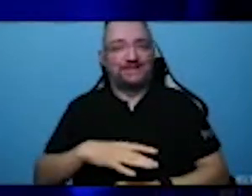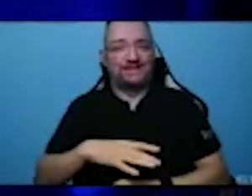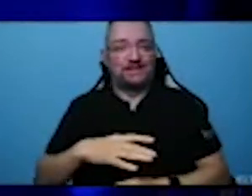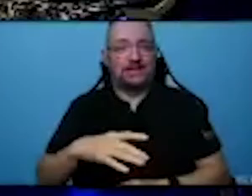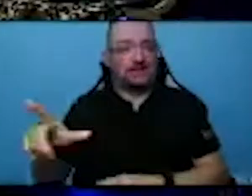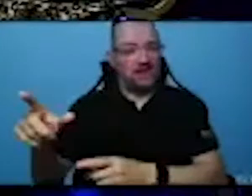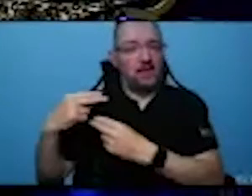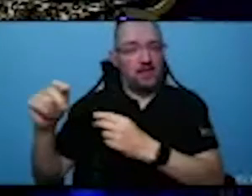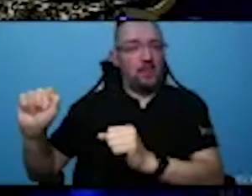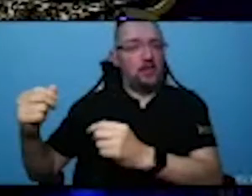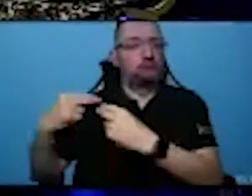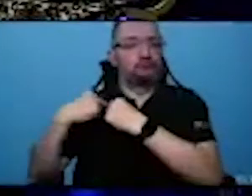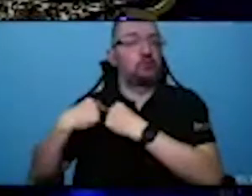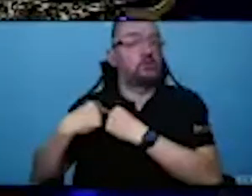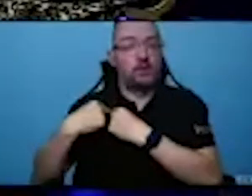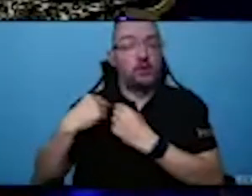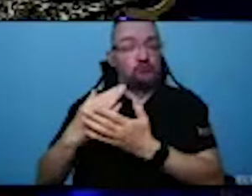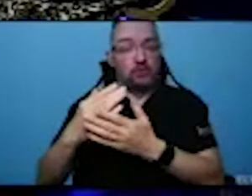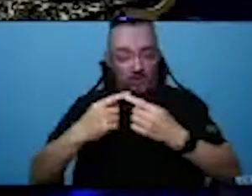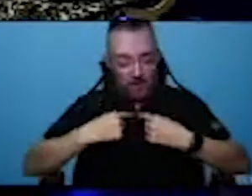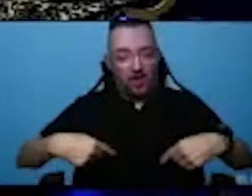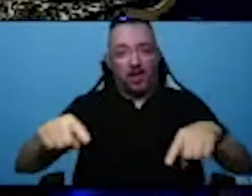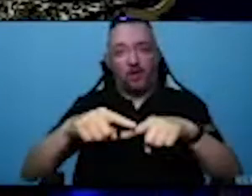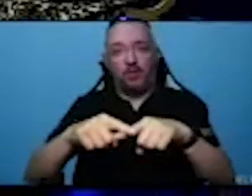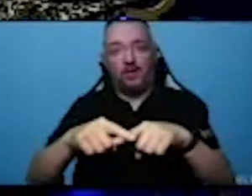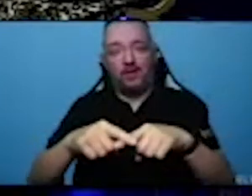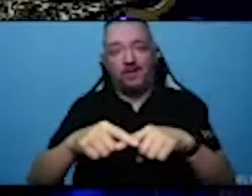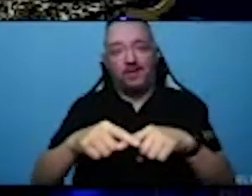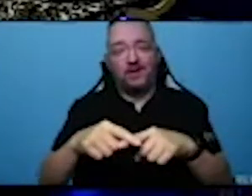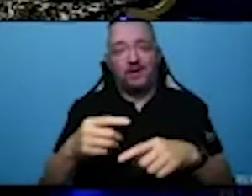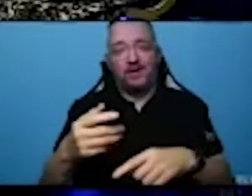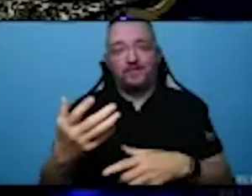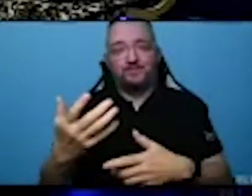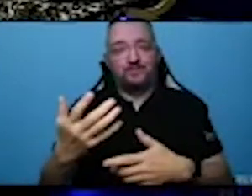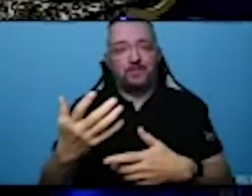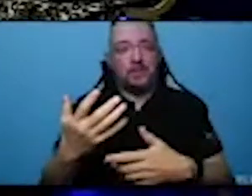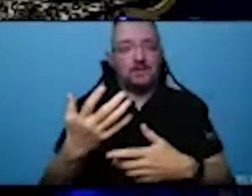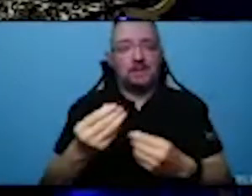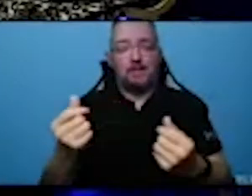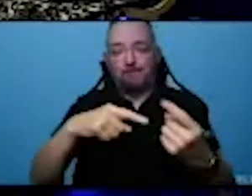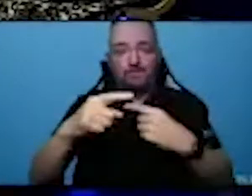There is a significant, uh, misunderstanding of what we can all do about, about resilience.